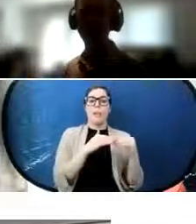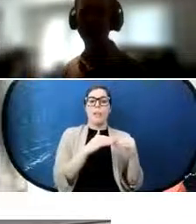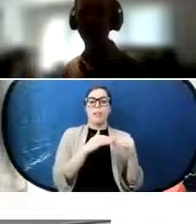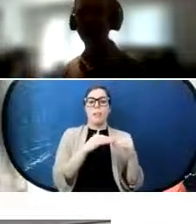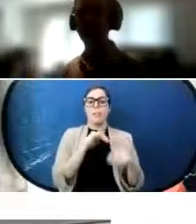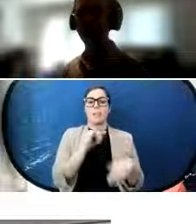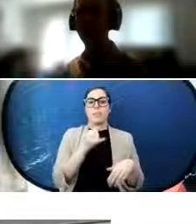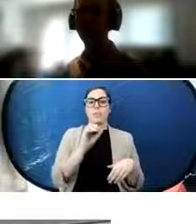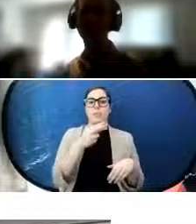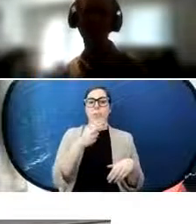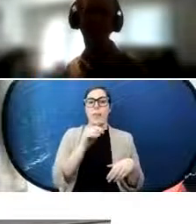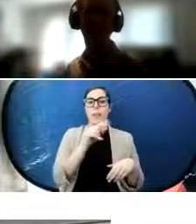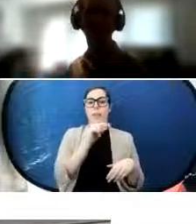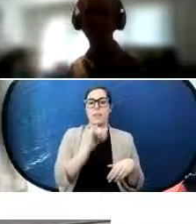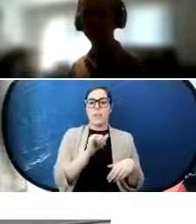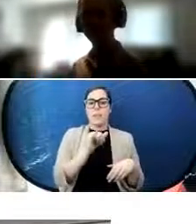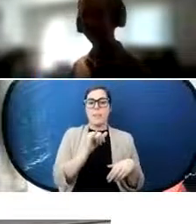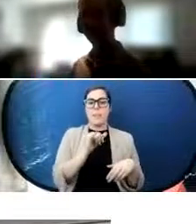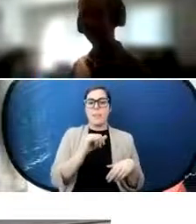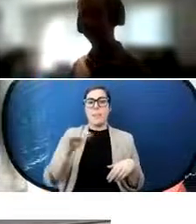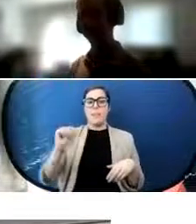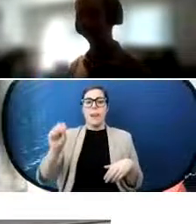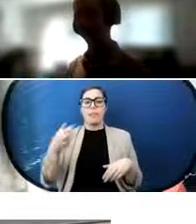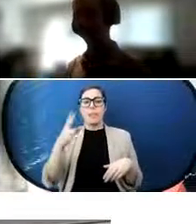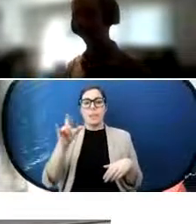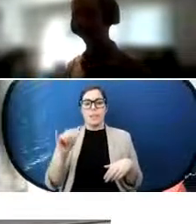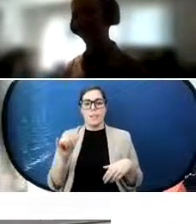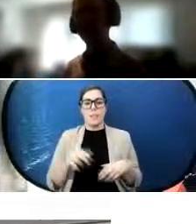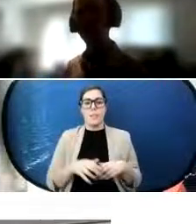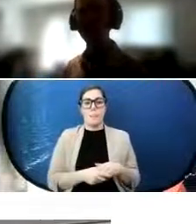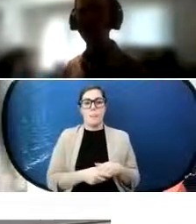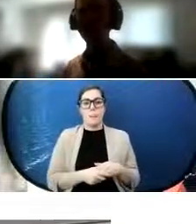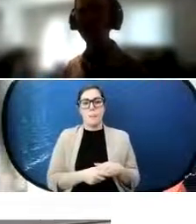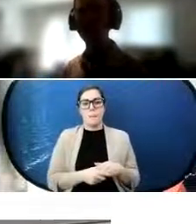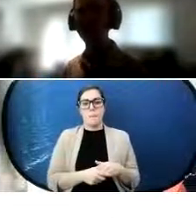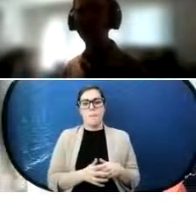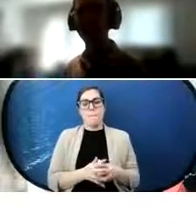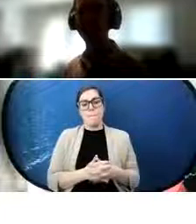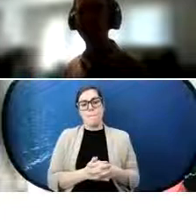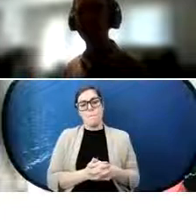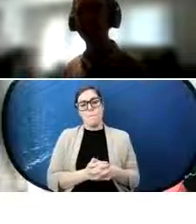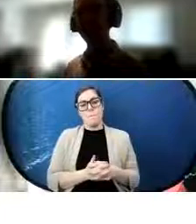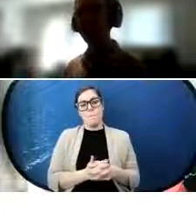with a brick wall behind us. And moving on to the next slide.